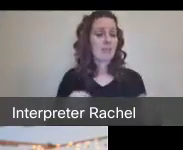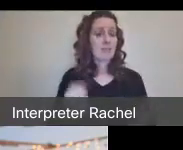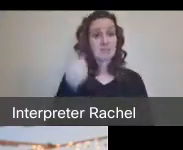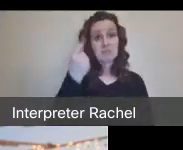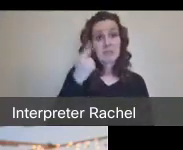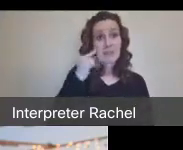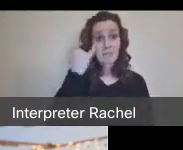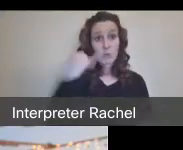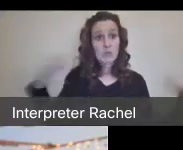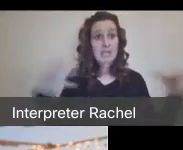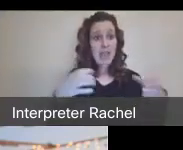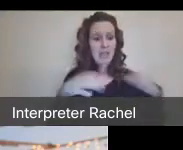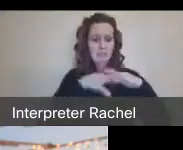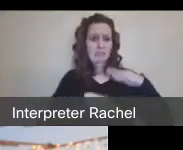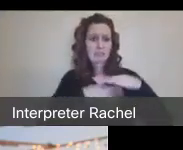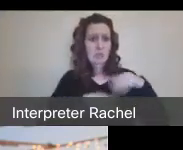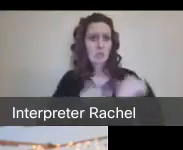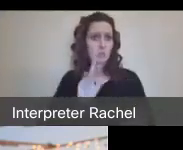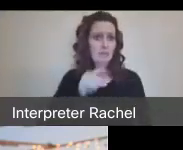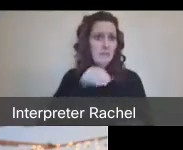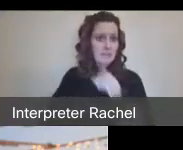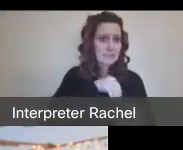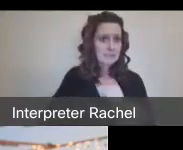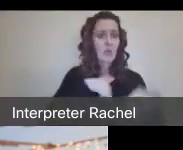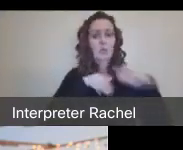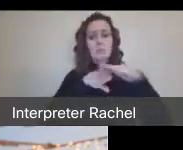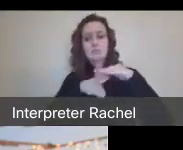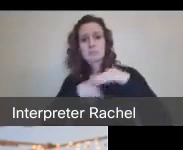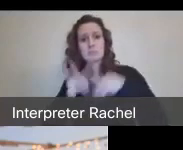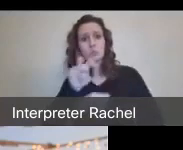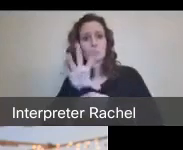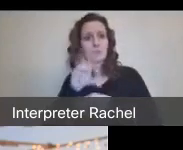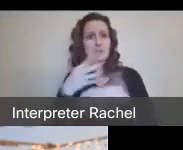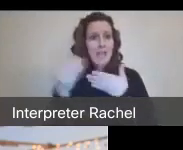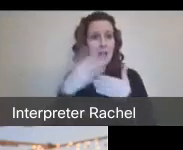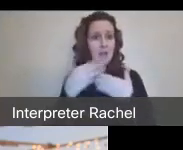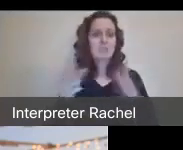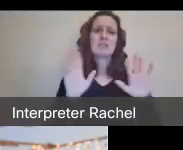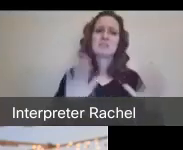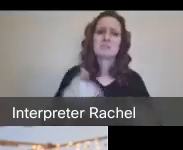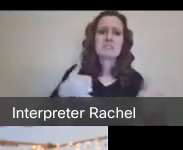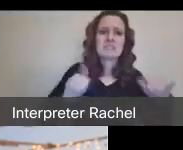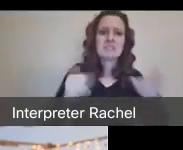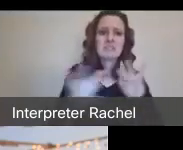the allowed number of attendees for the space, we'd love to have the opportunity to review your plans.